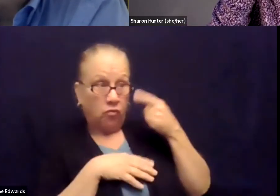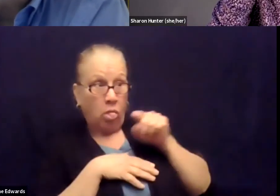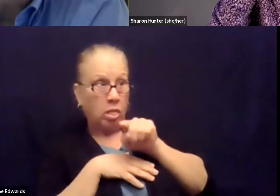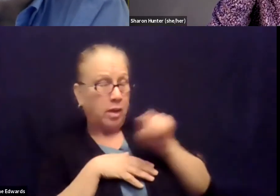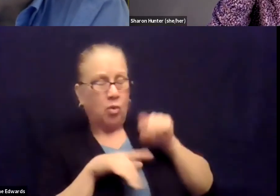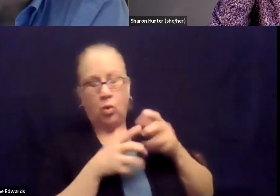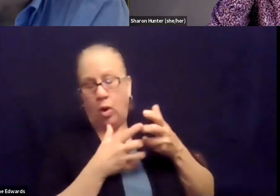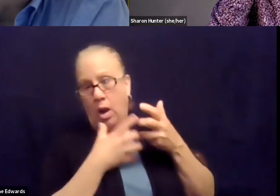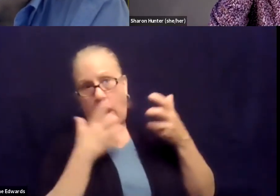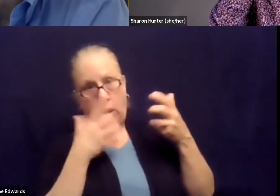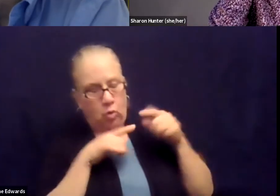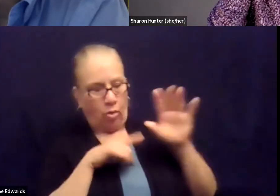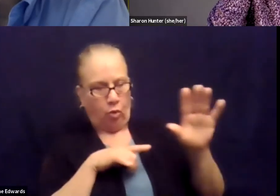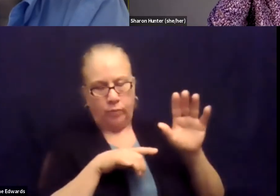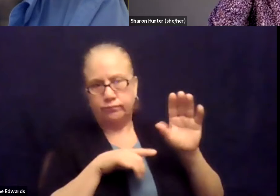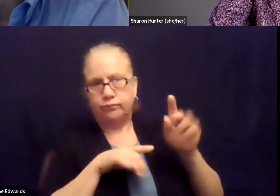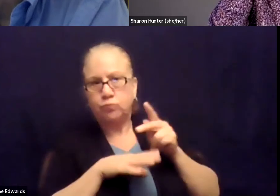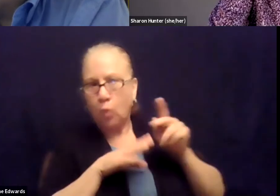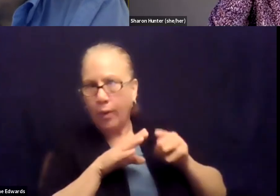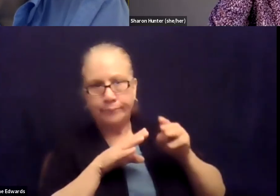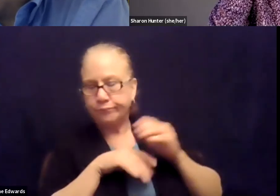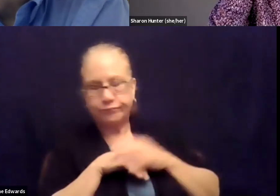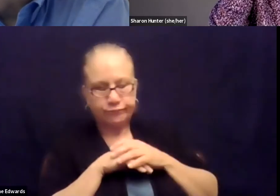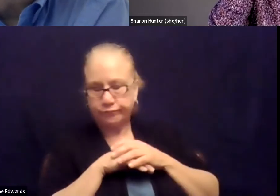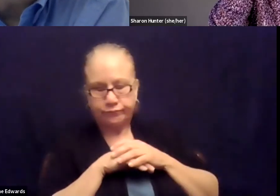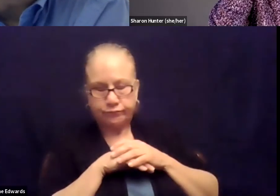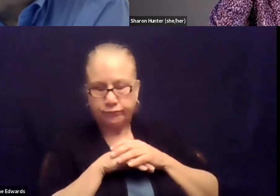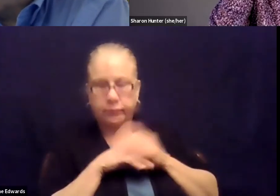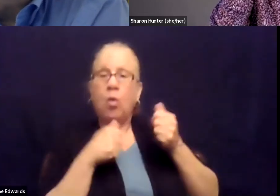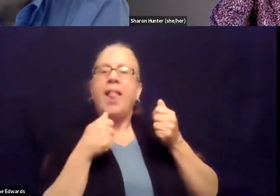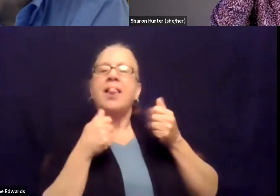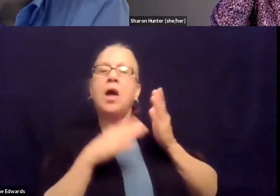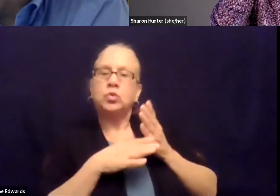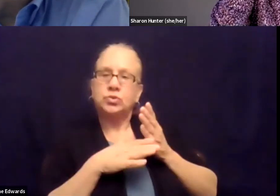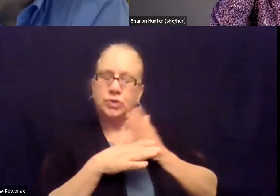the way of programming but we allowed them to share the money with their operating